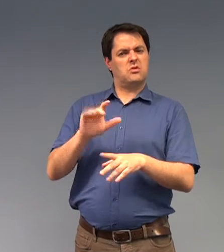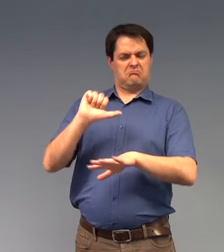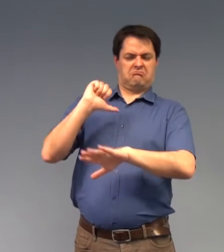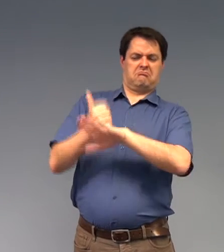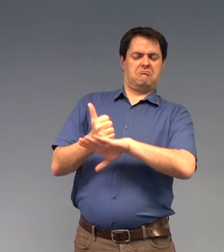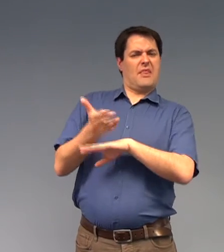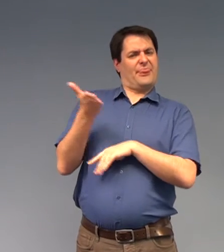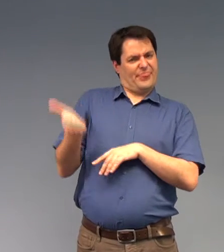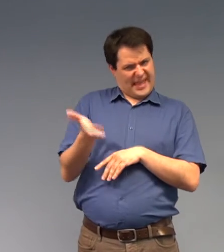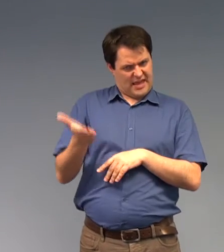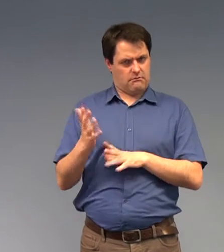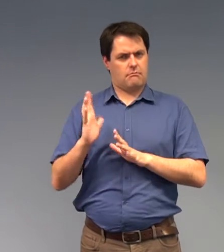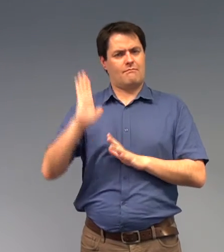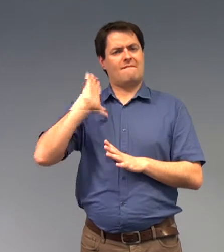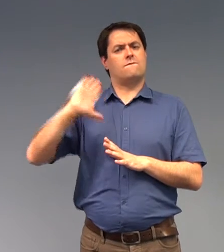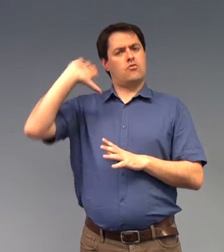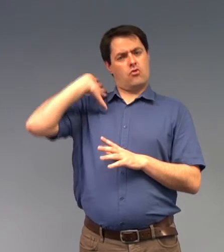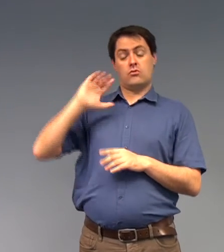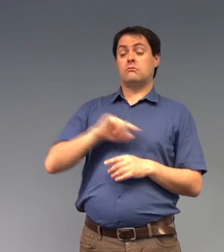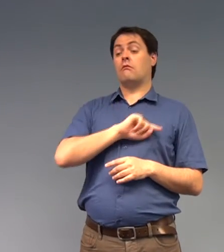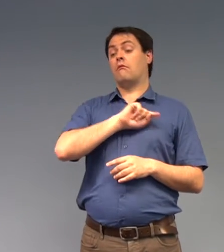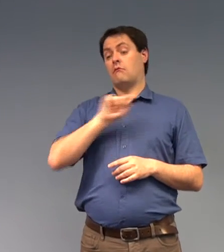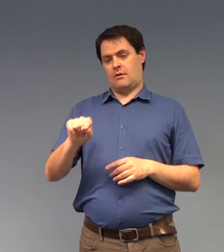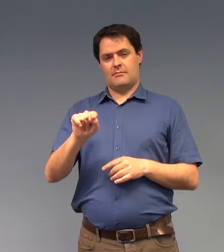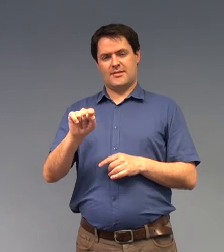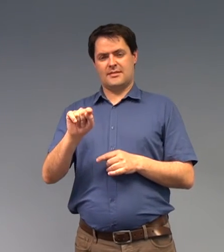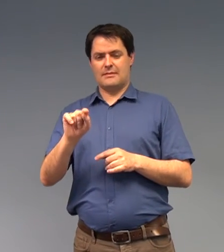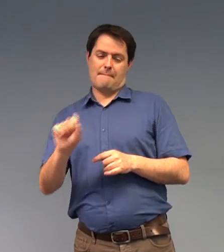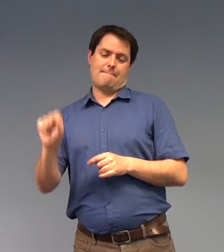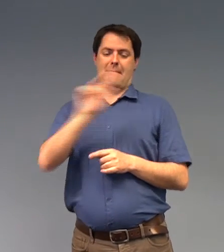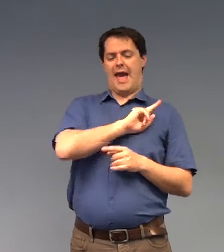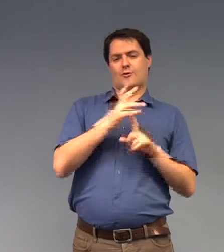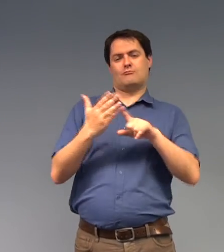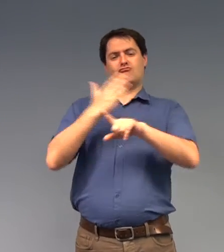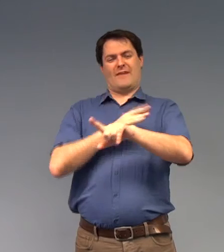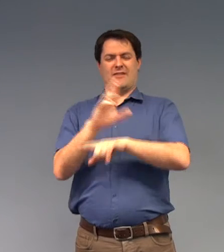The locus that was set up in space and re-referred to